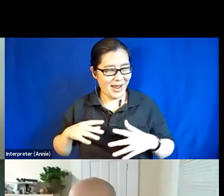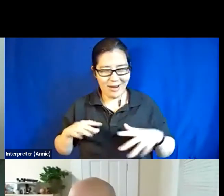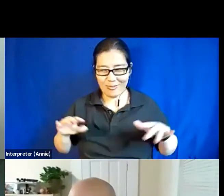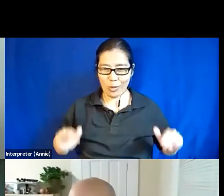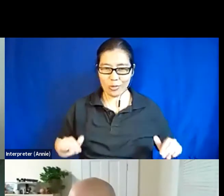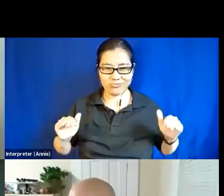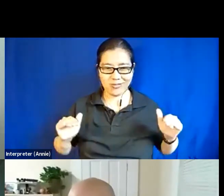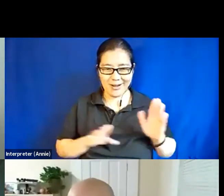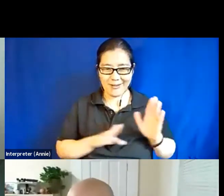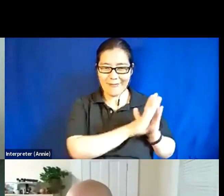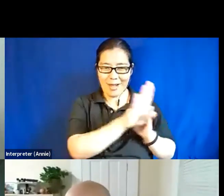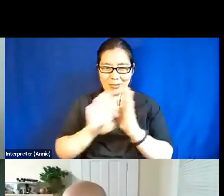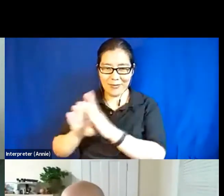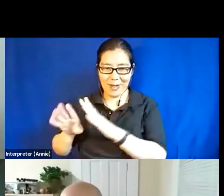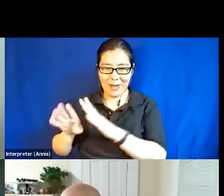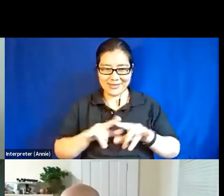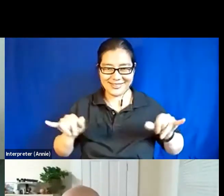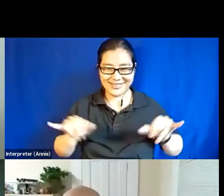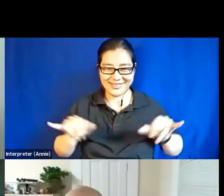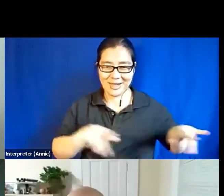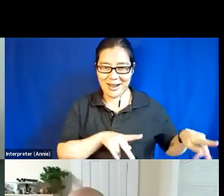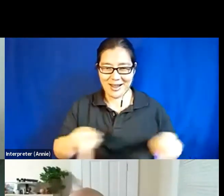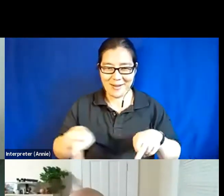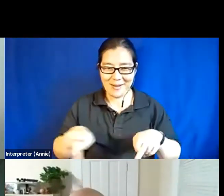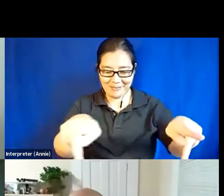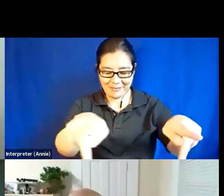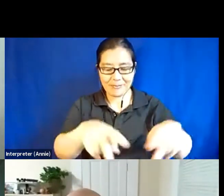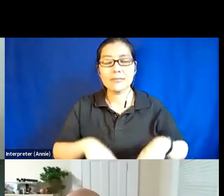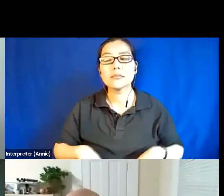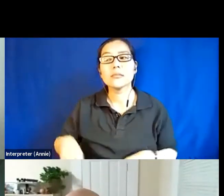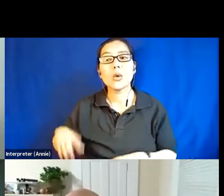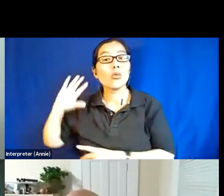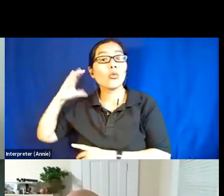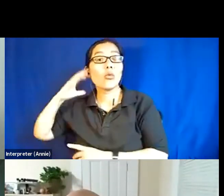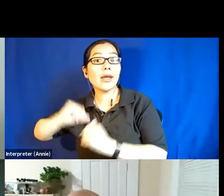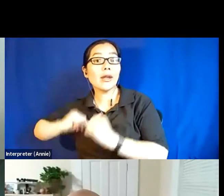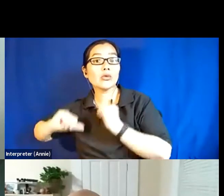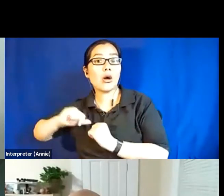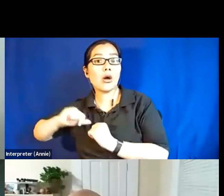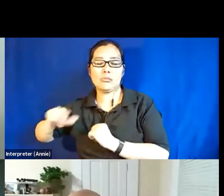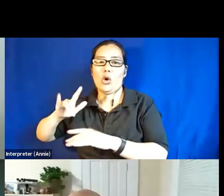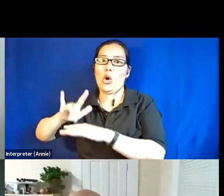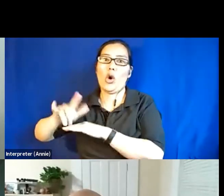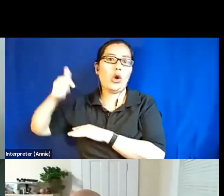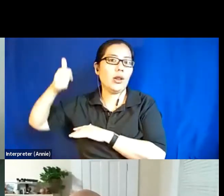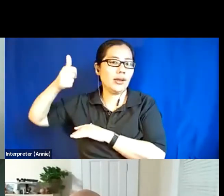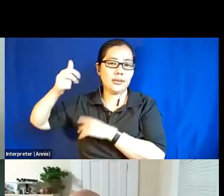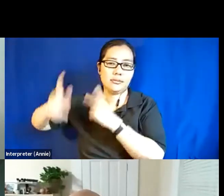drama one of the earliest or probably the earliest form of accessible